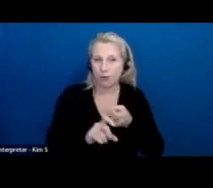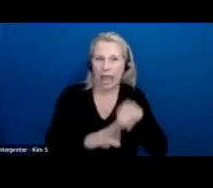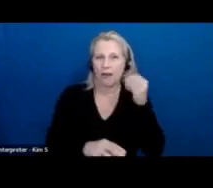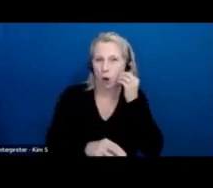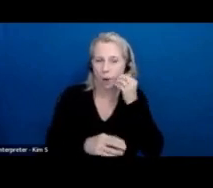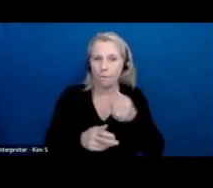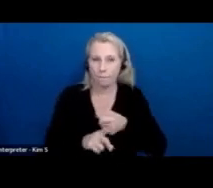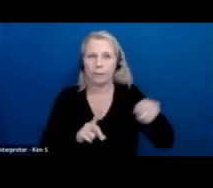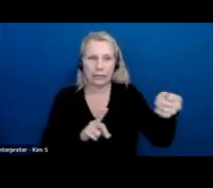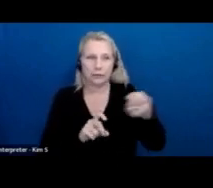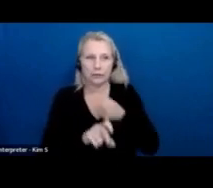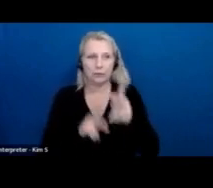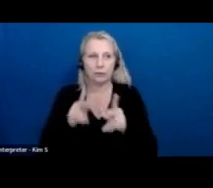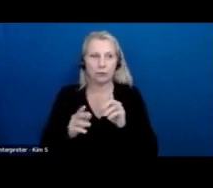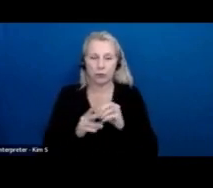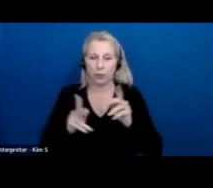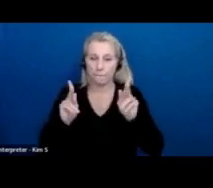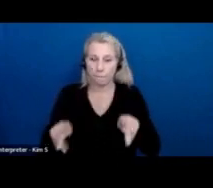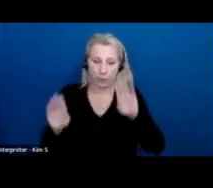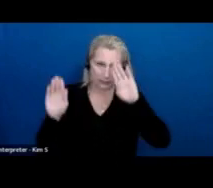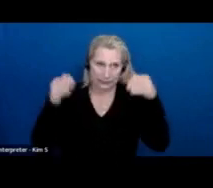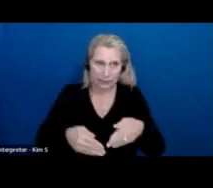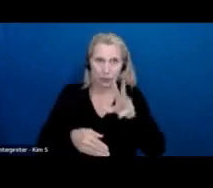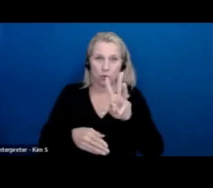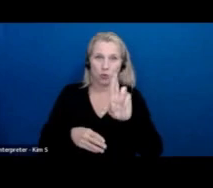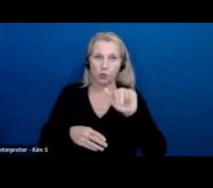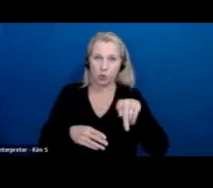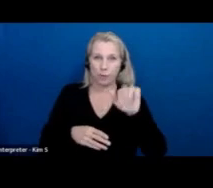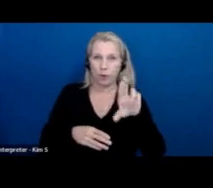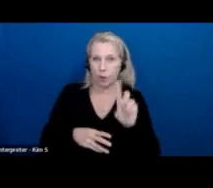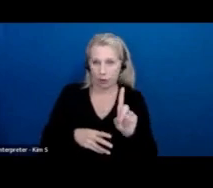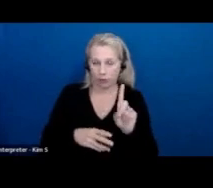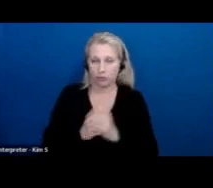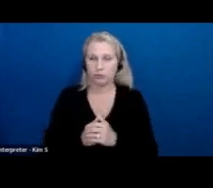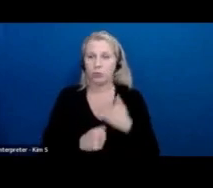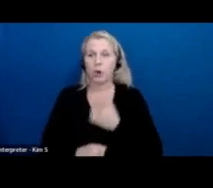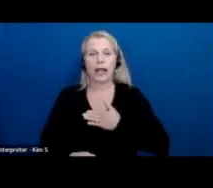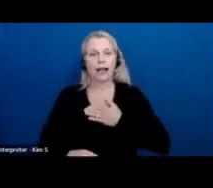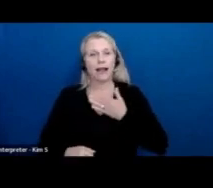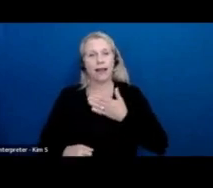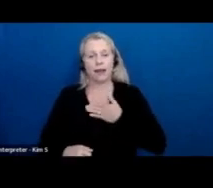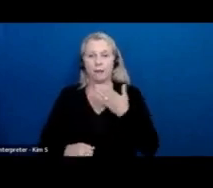through person-centered wraparound. We are glad that you